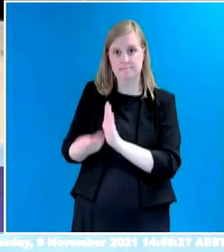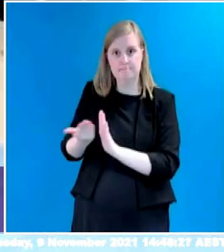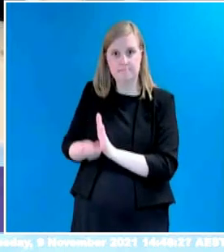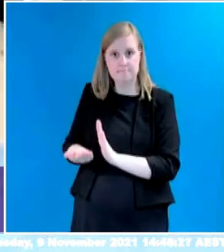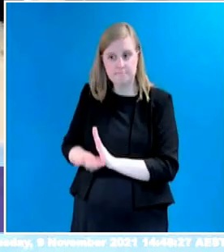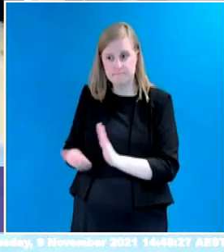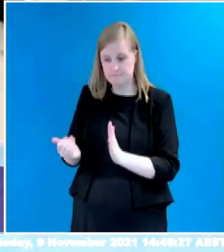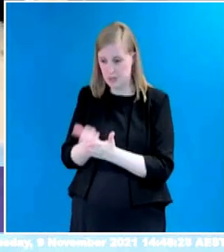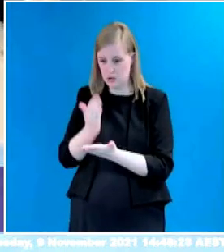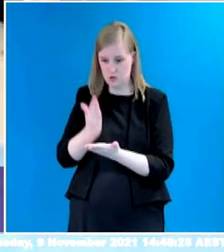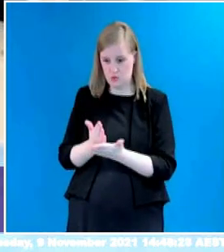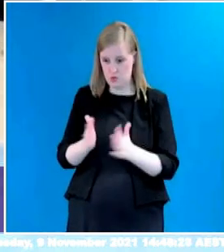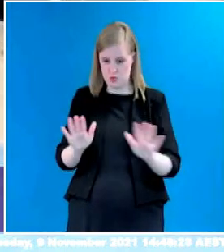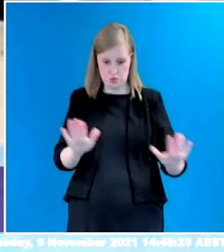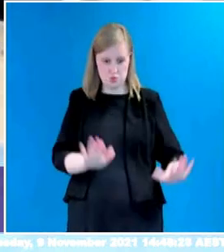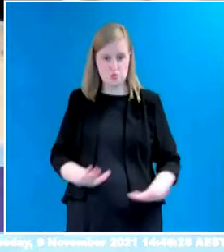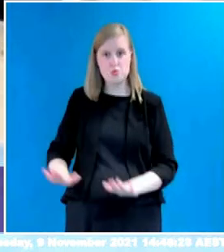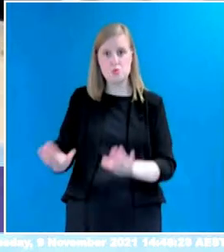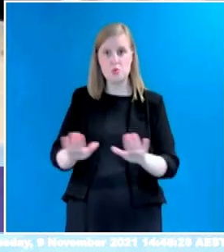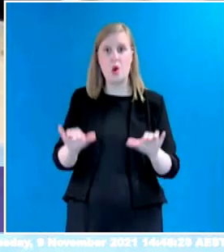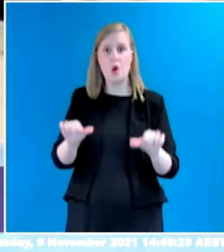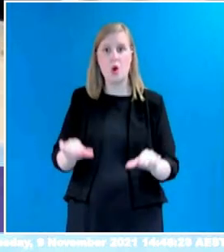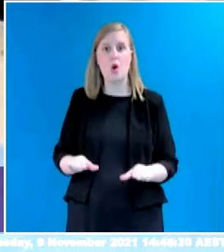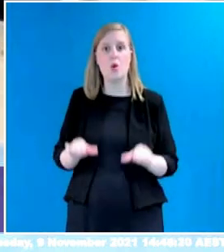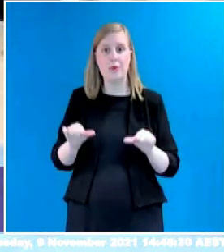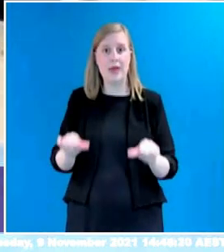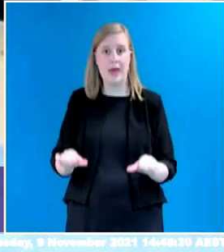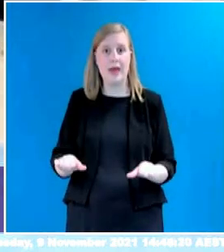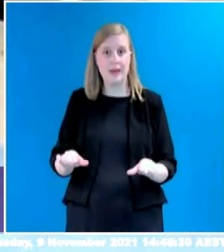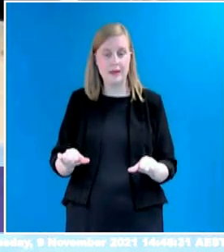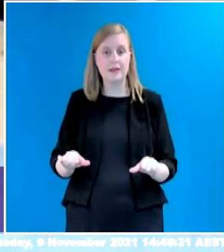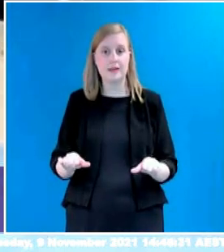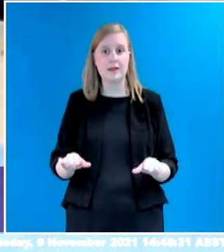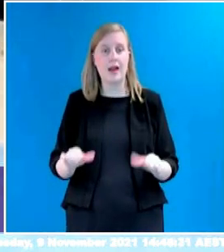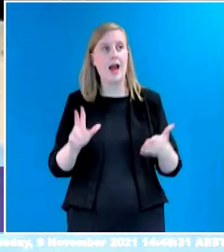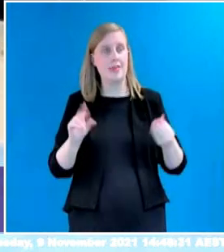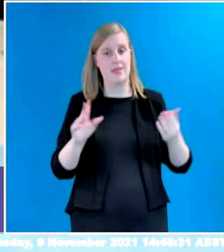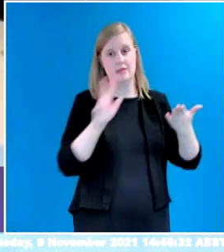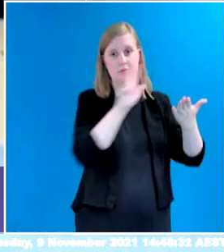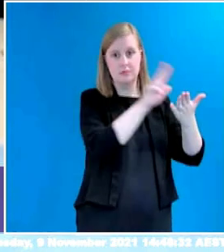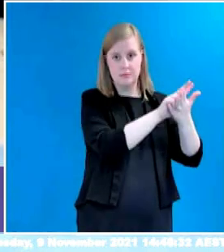Convention was entered into, to check that those laws were not in place.